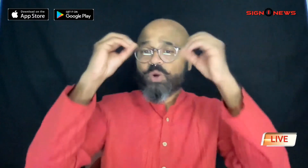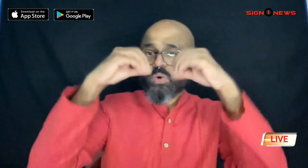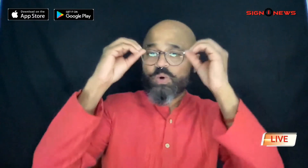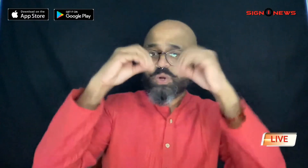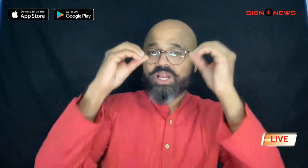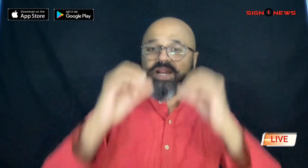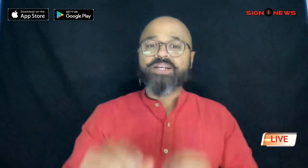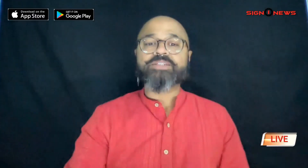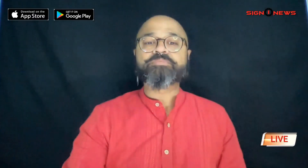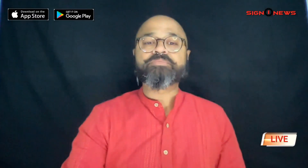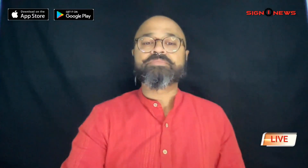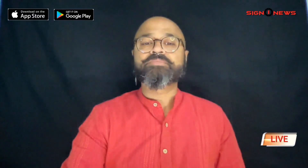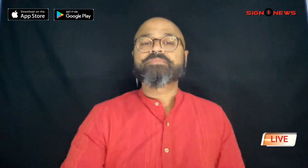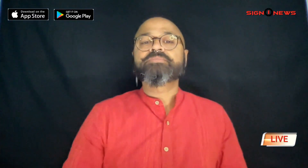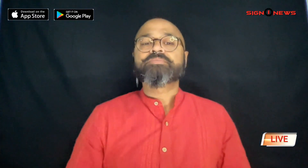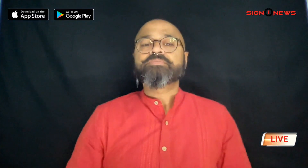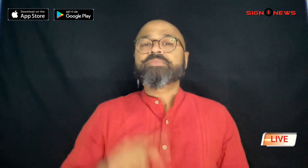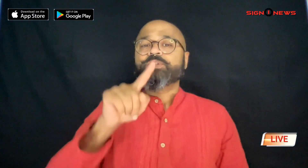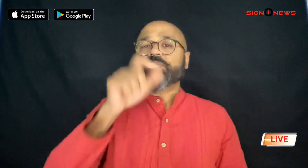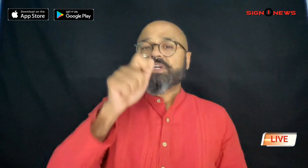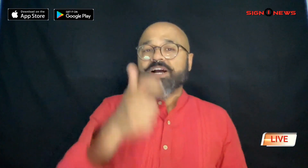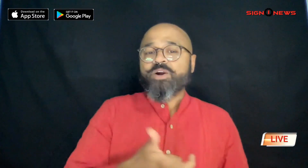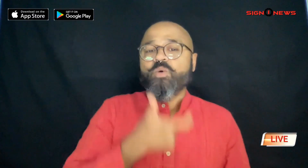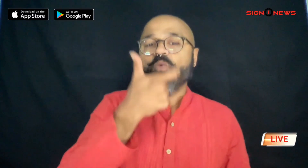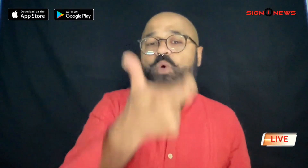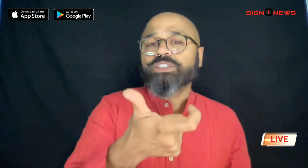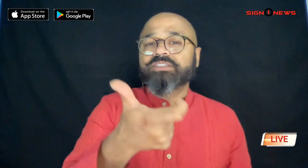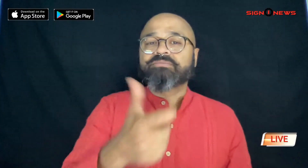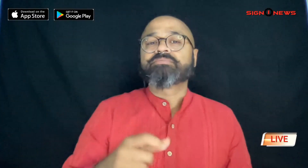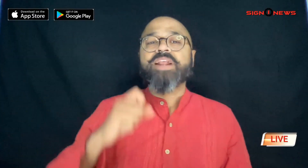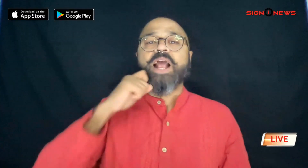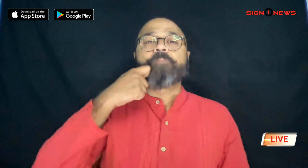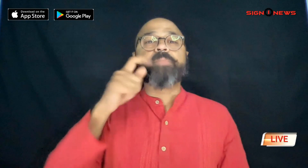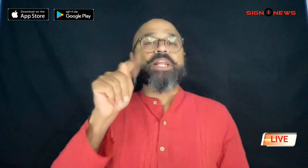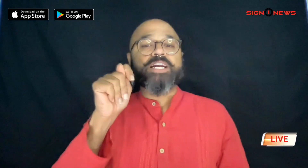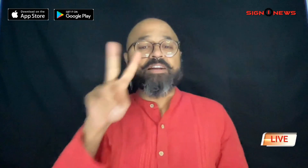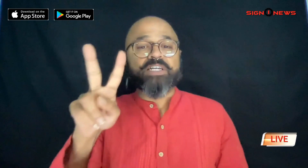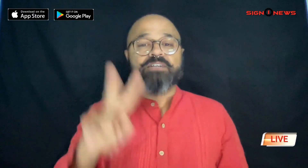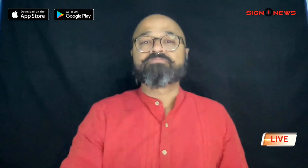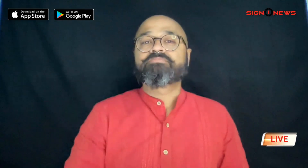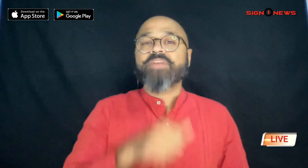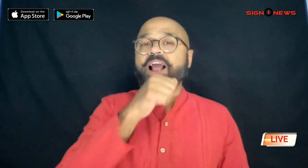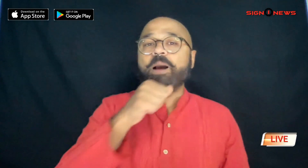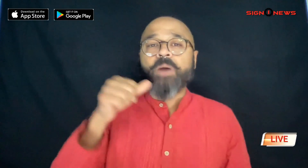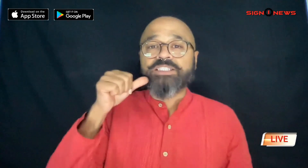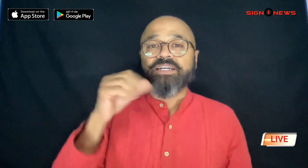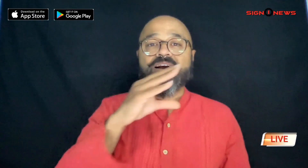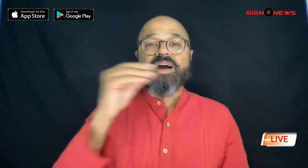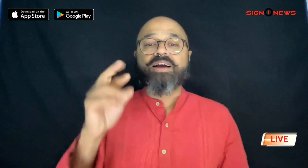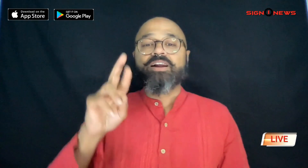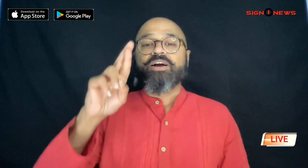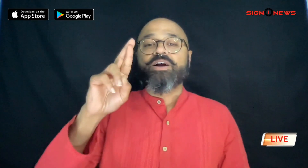store on your smart phone and you can also watch on Apple TV Amazon and Roku